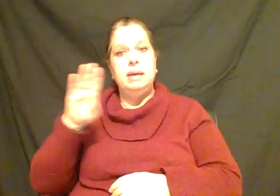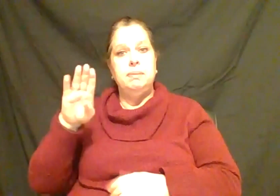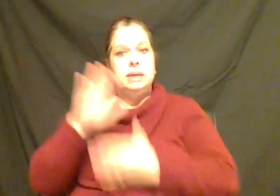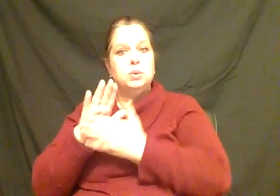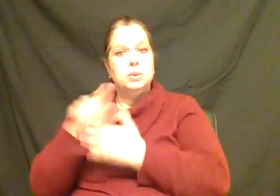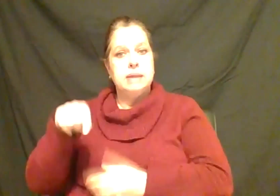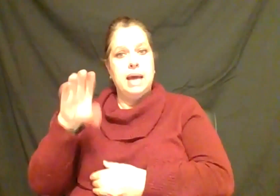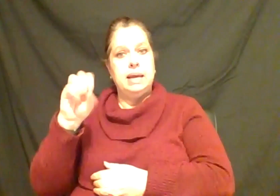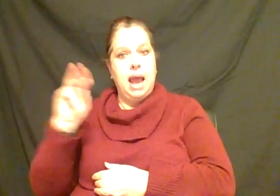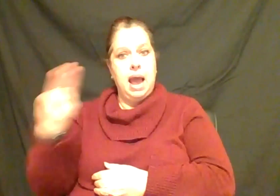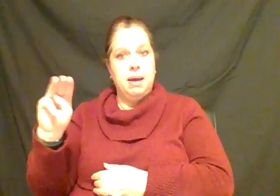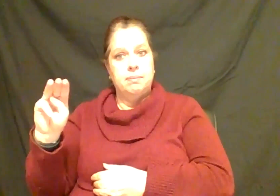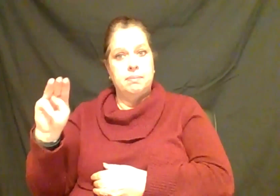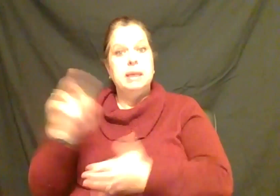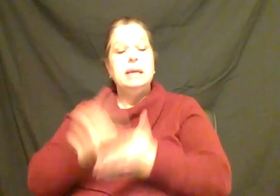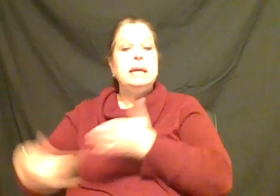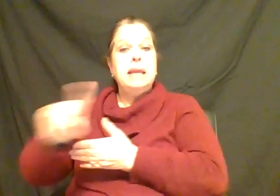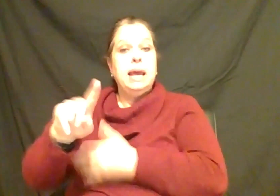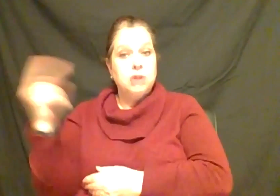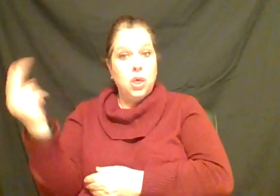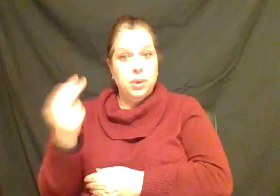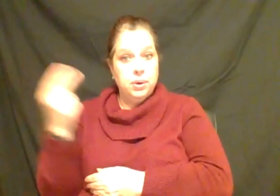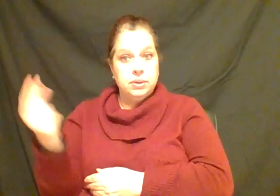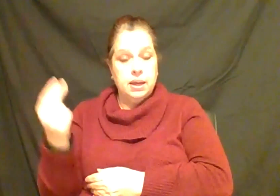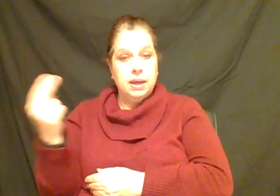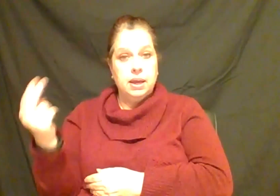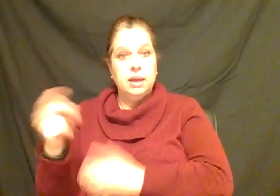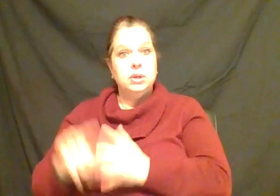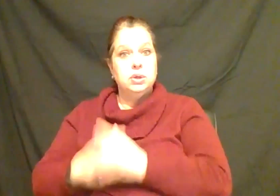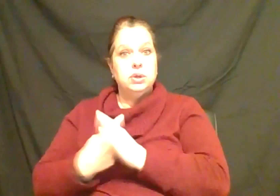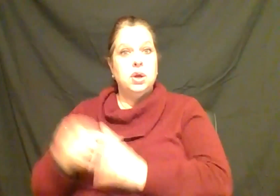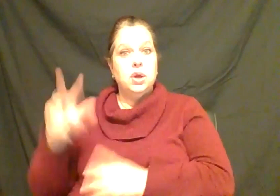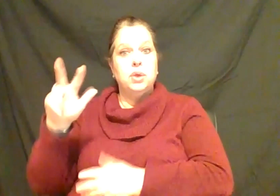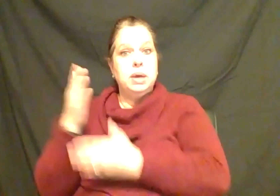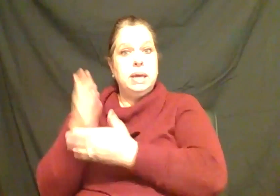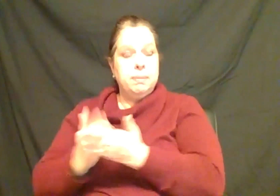please tune in next thursday january 27 to start our three-part series on career readiness